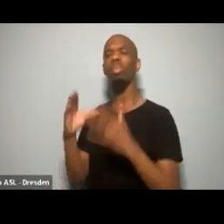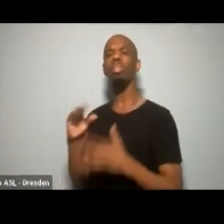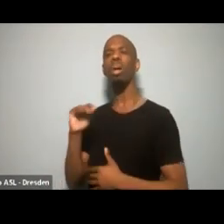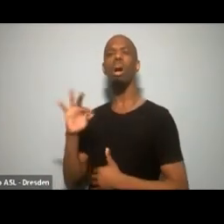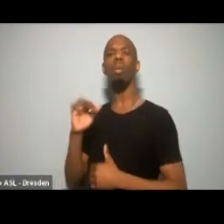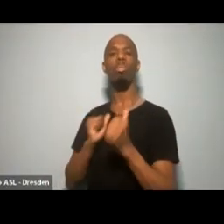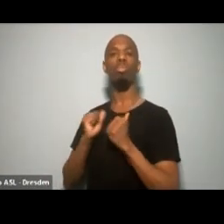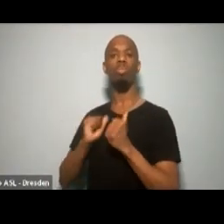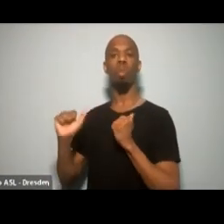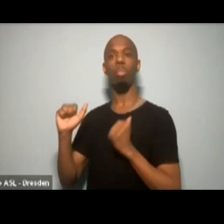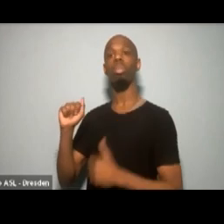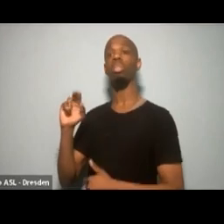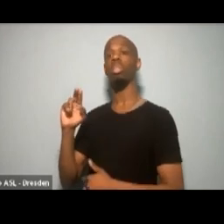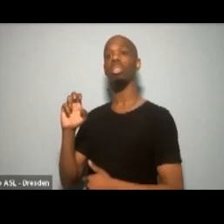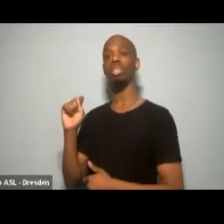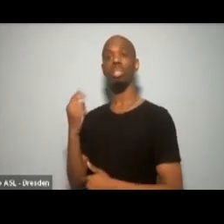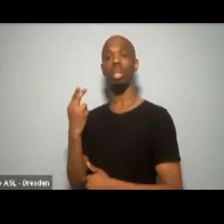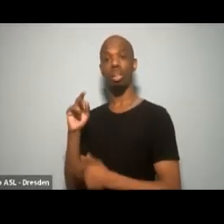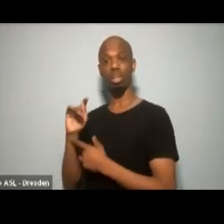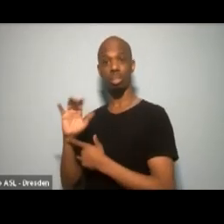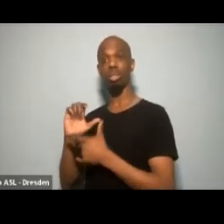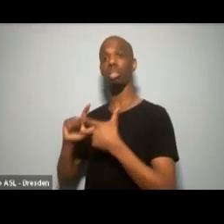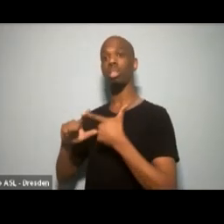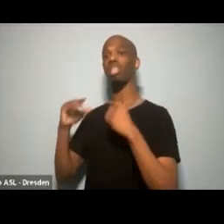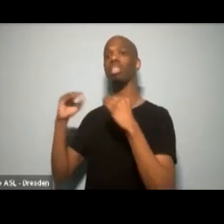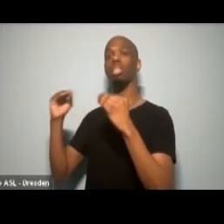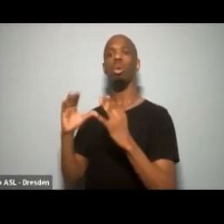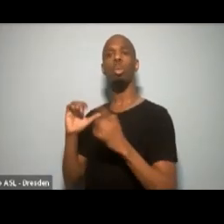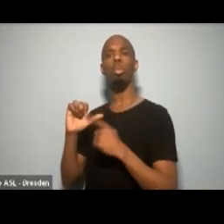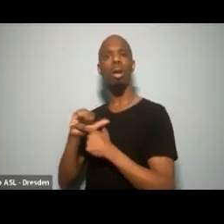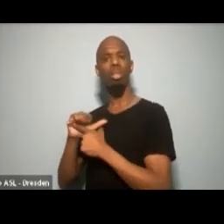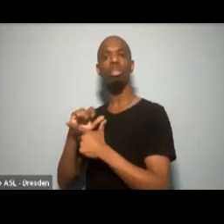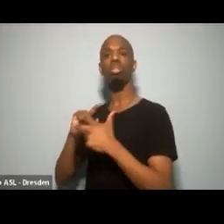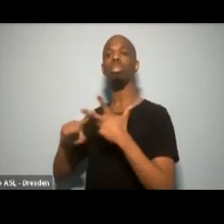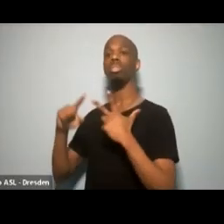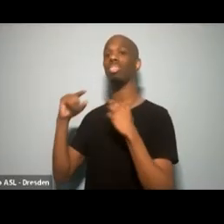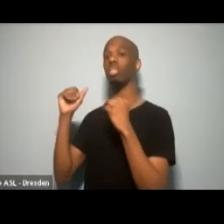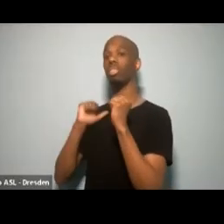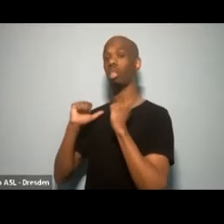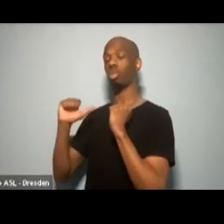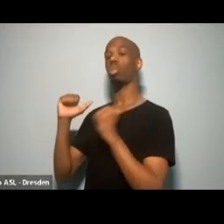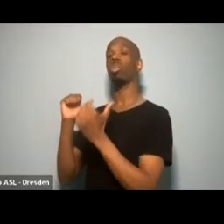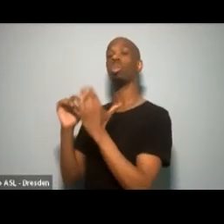theater practice and theater technology, as well as general manager and CEO